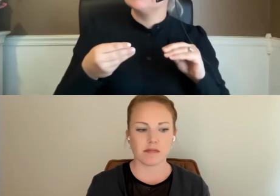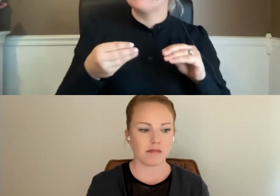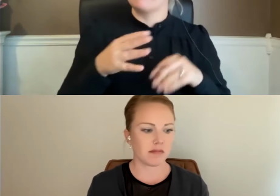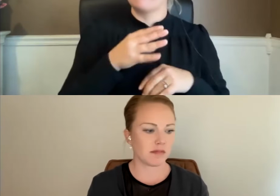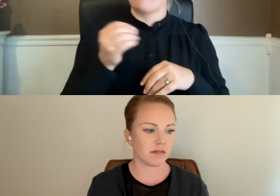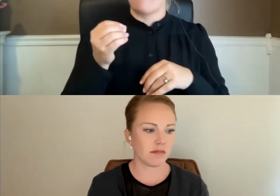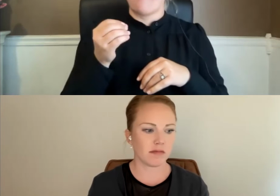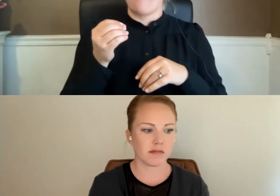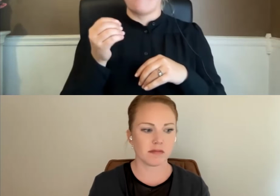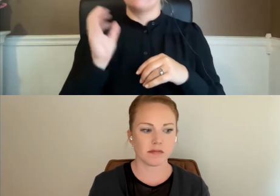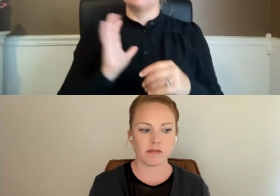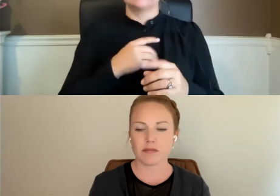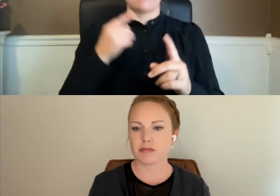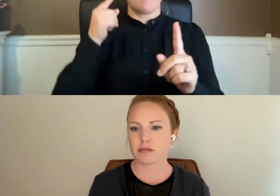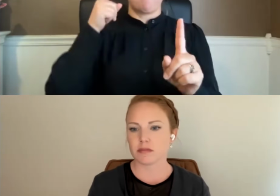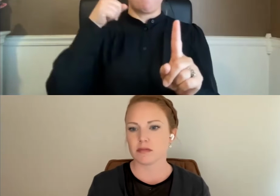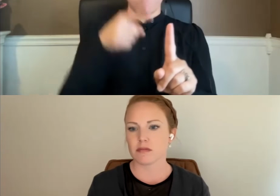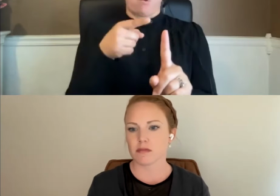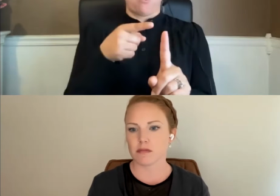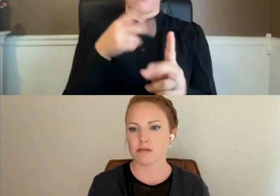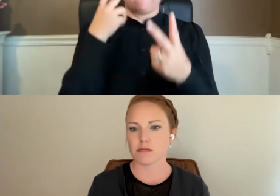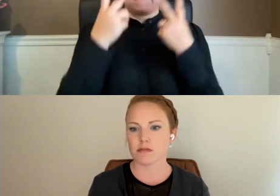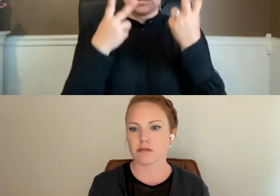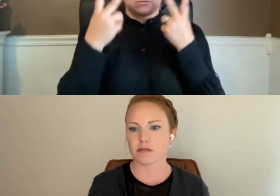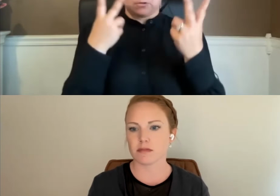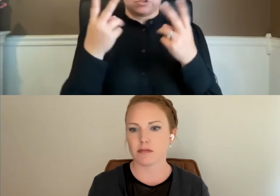point of data visualization. The point of data visualization is not to end with an image,